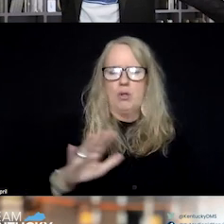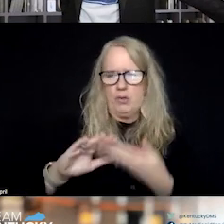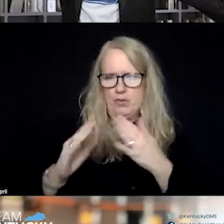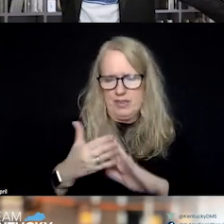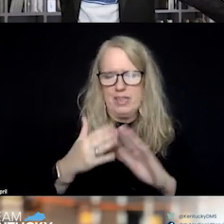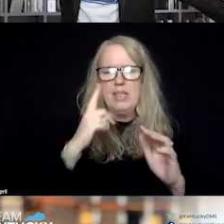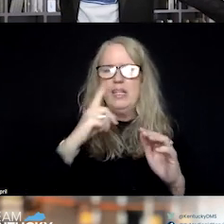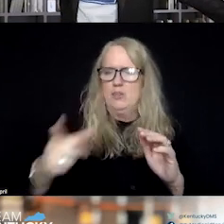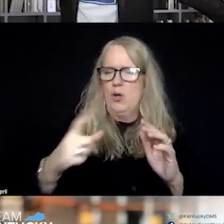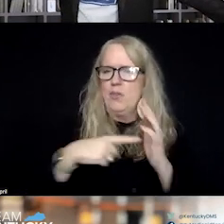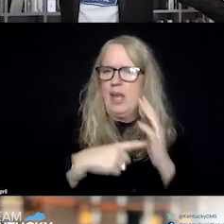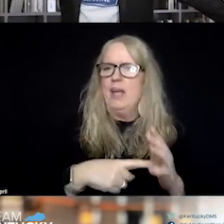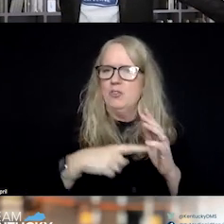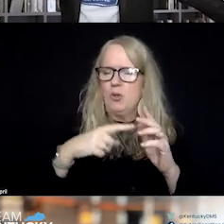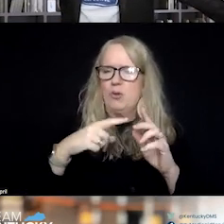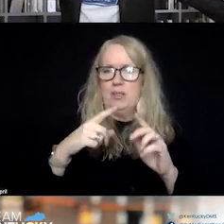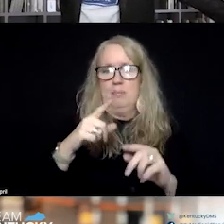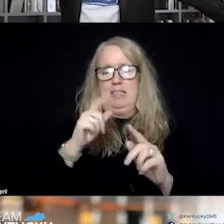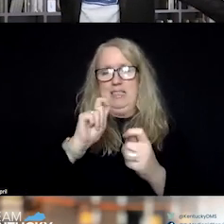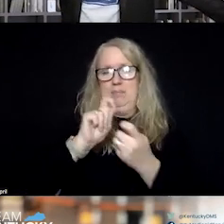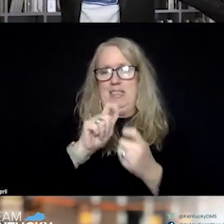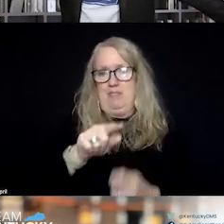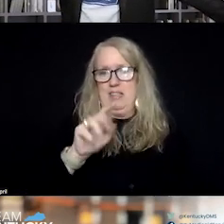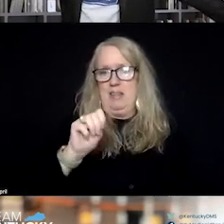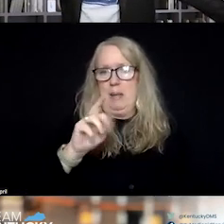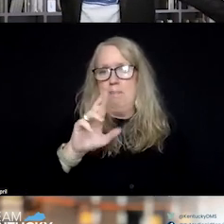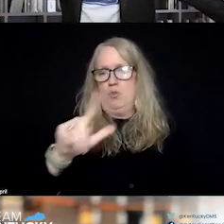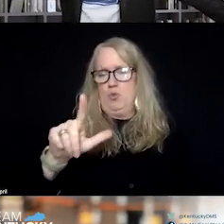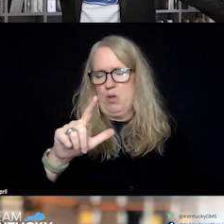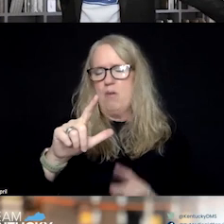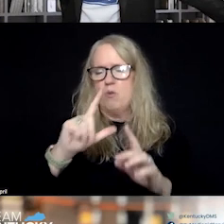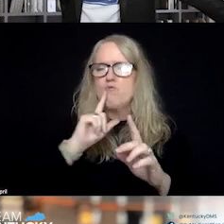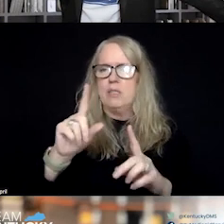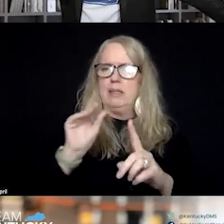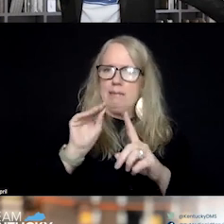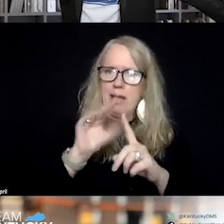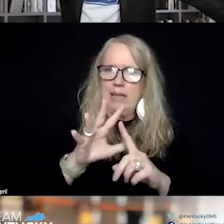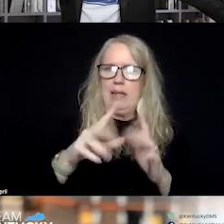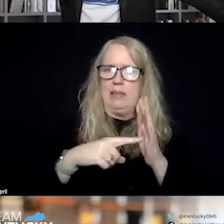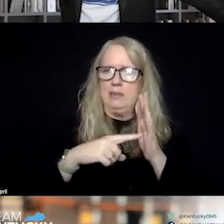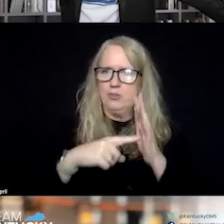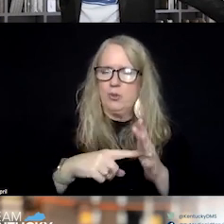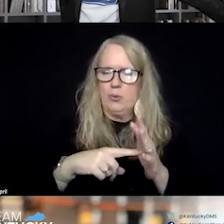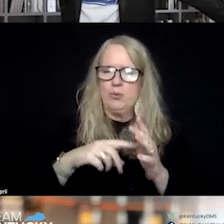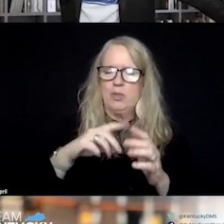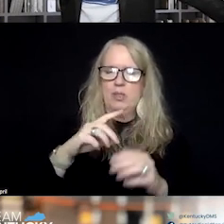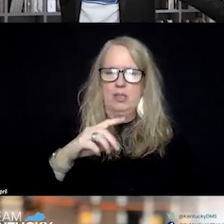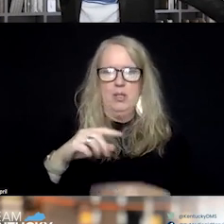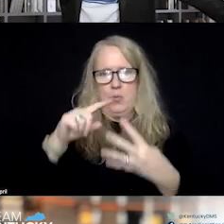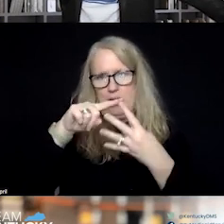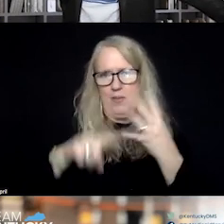TIME, BUT THIS MURAL HIGHLIGHTS ONE OF THE FOUR ANSWERS HERE.